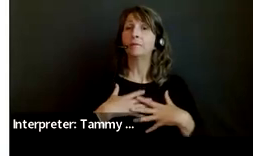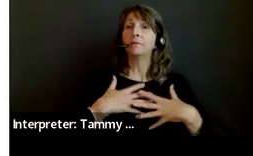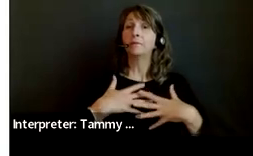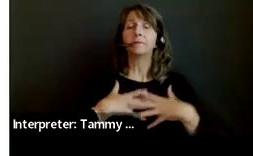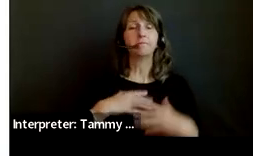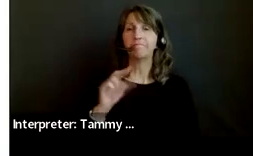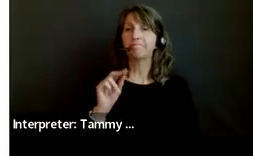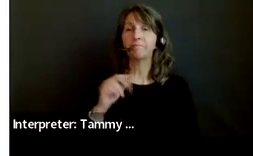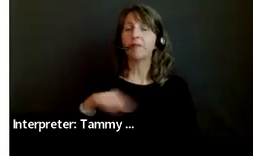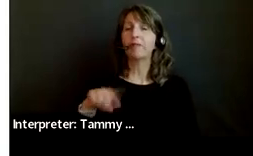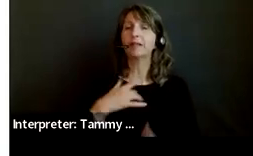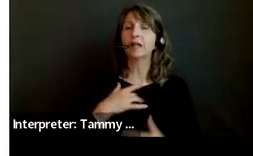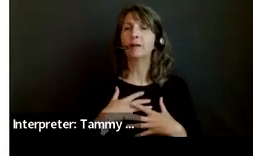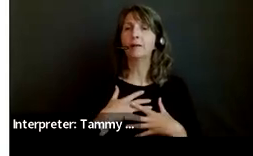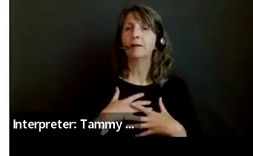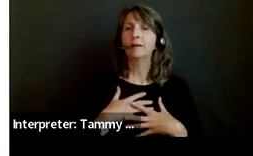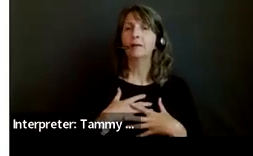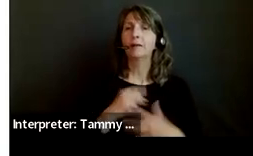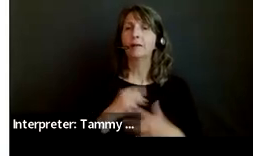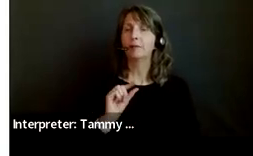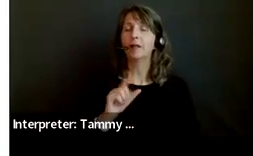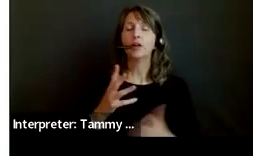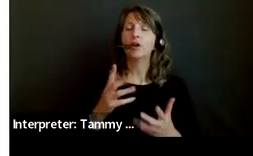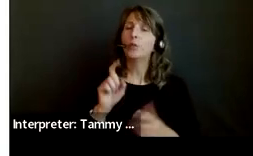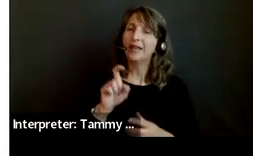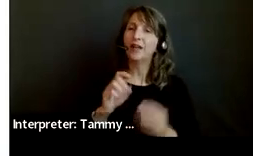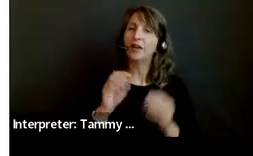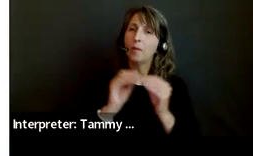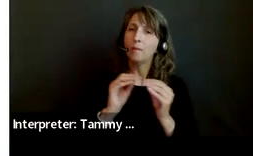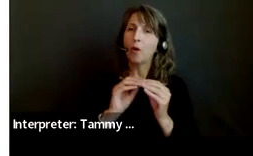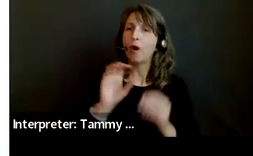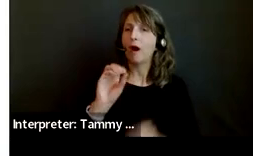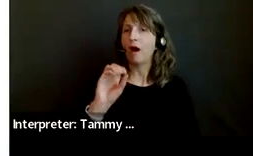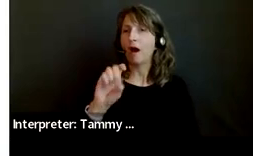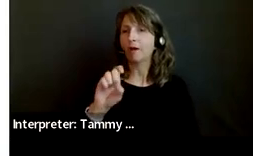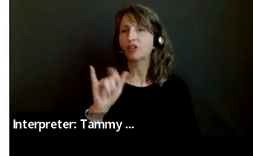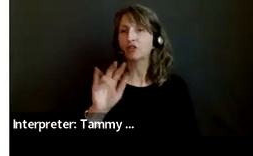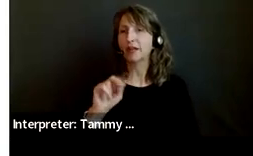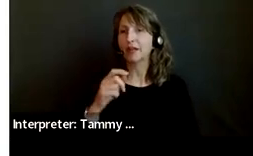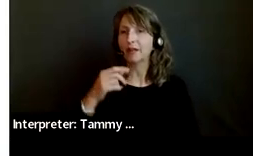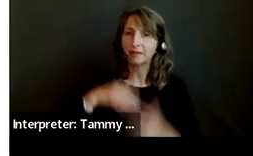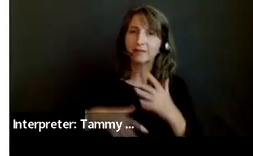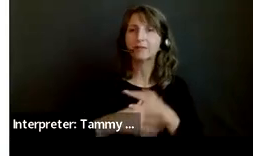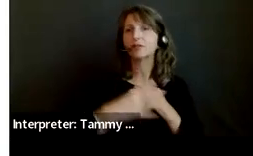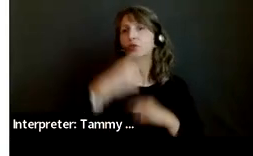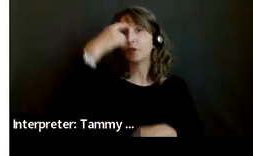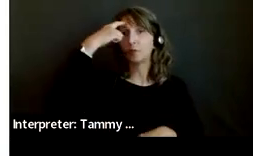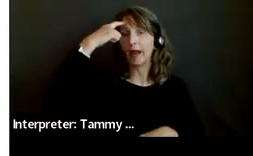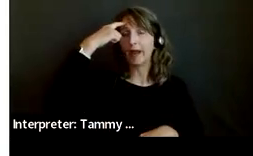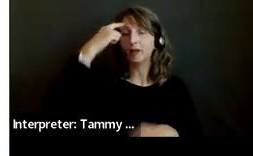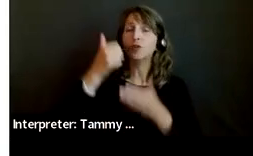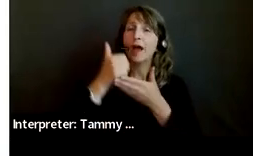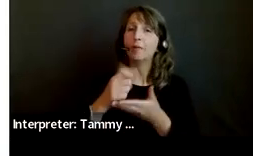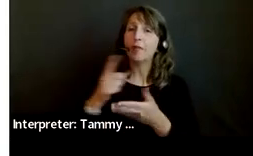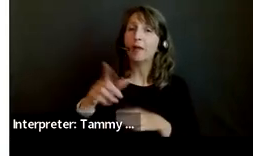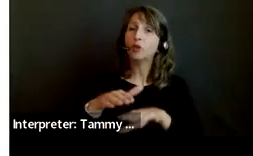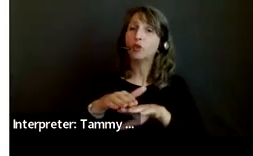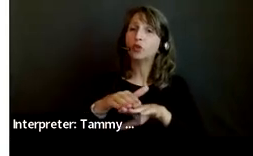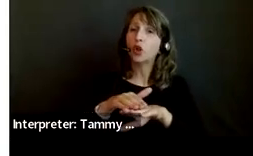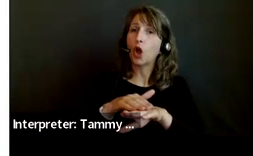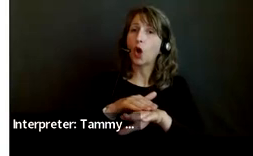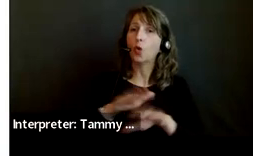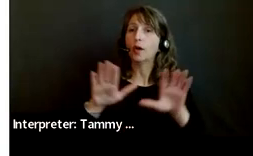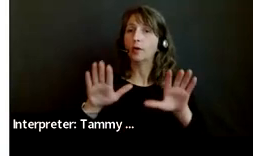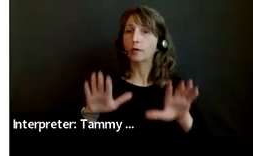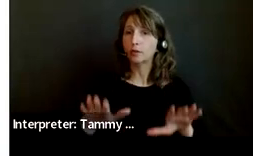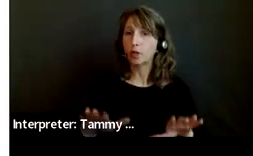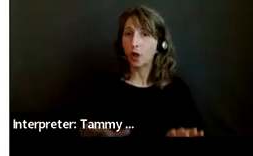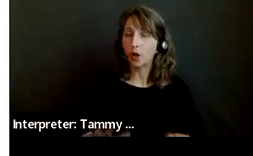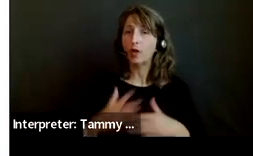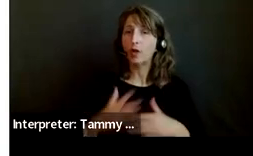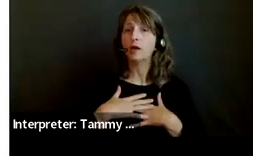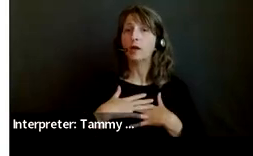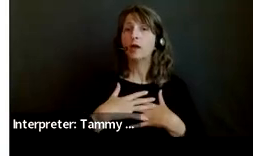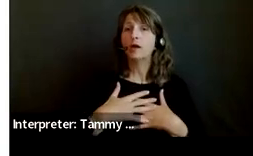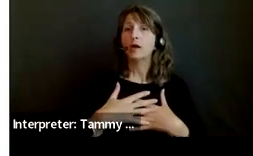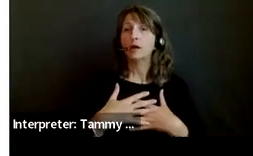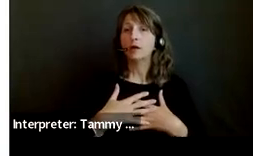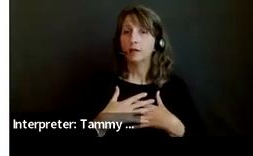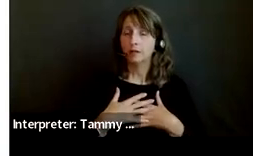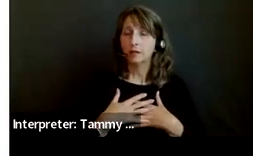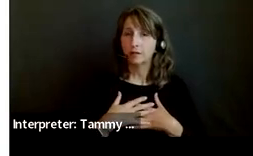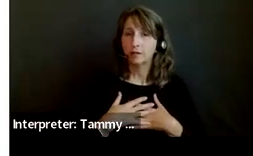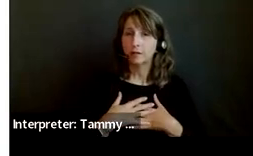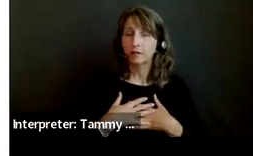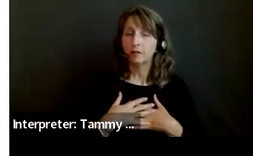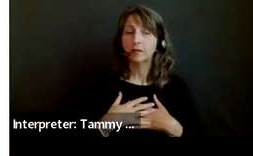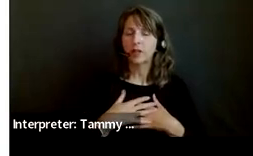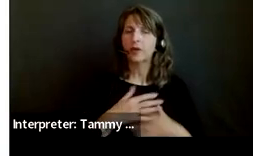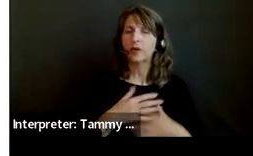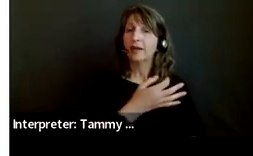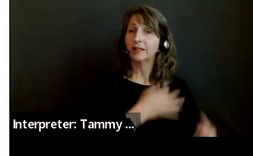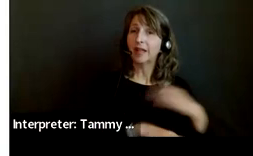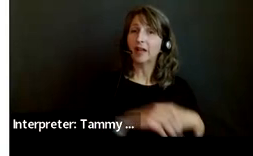So helping someone to breathe slower is going to be your first response. Again, rather than asking someone to take the desired amount of breath in and out, do it together.